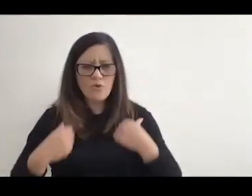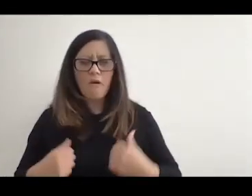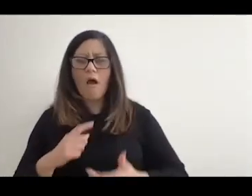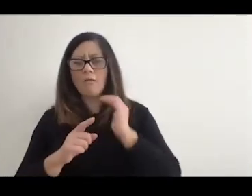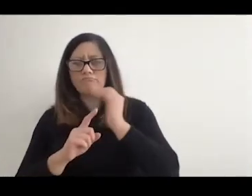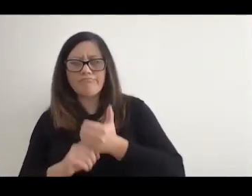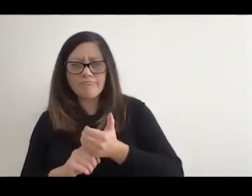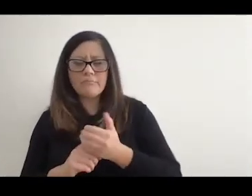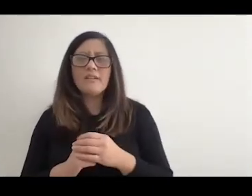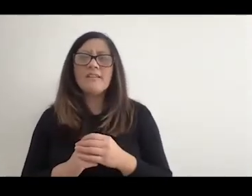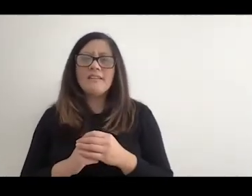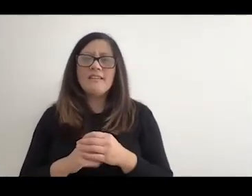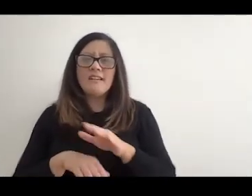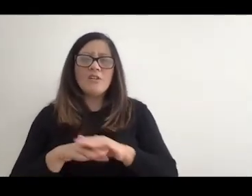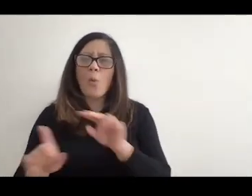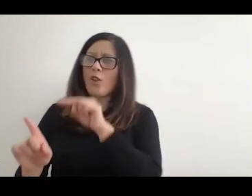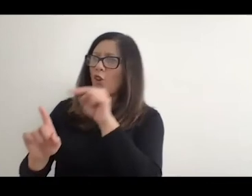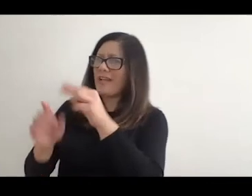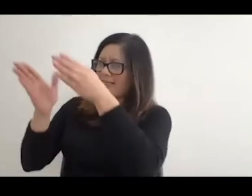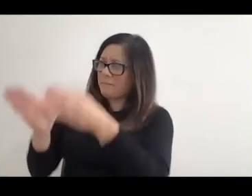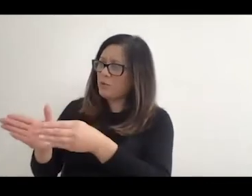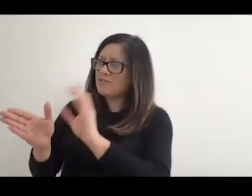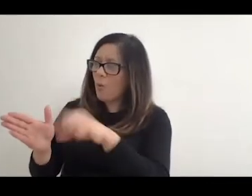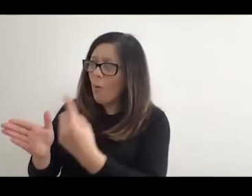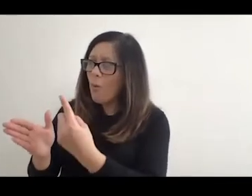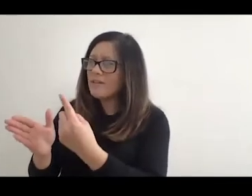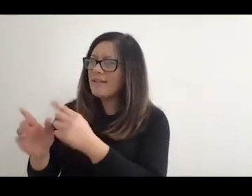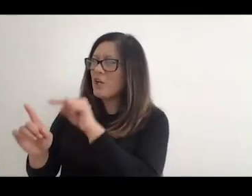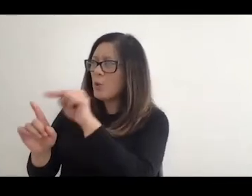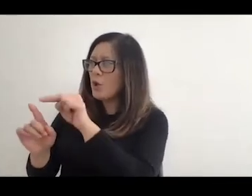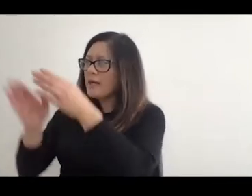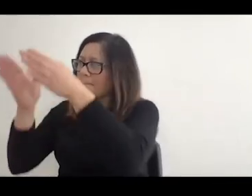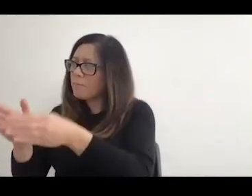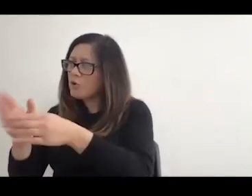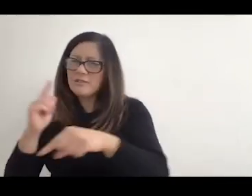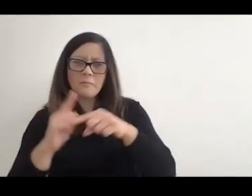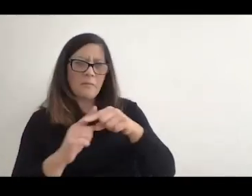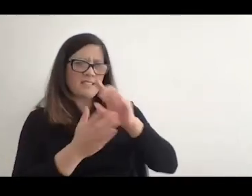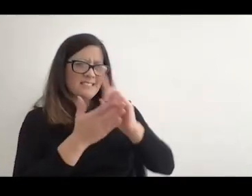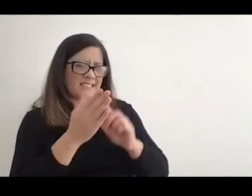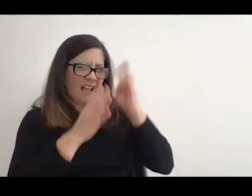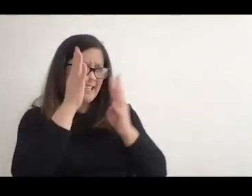You you don't just look at the person. You then begin to look at design innovation.